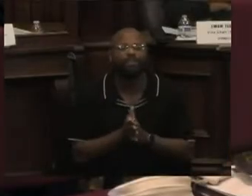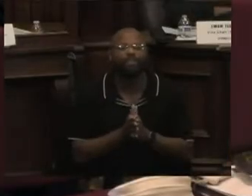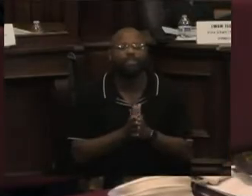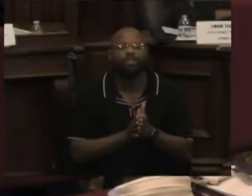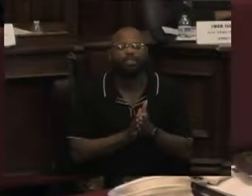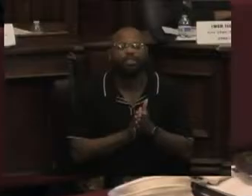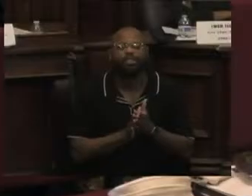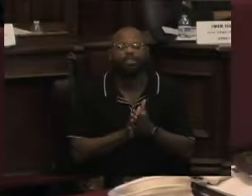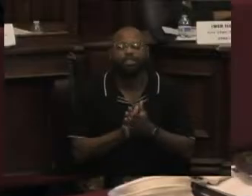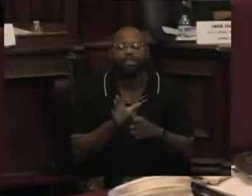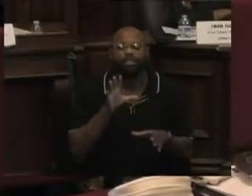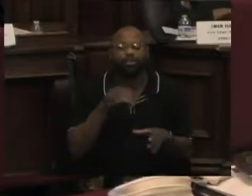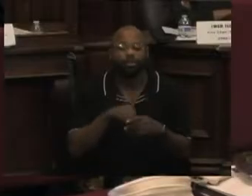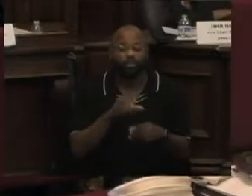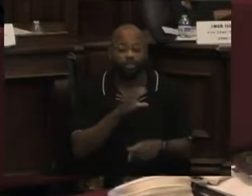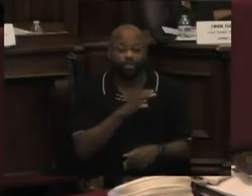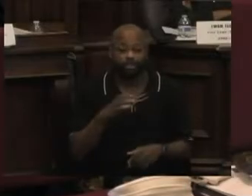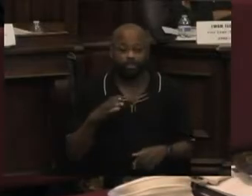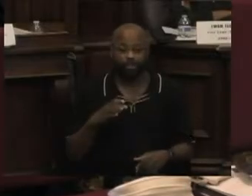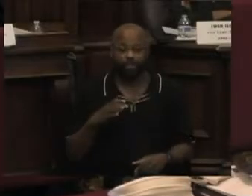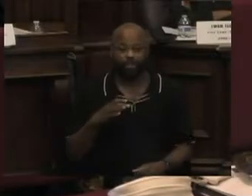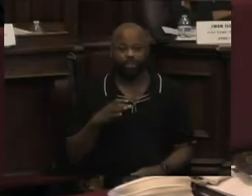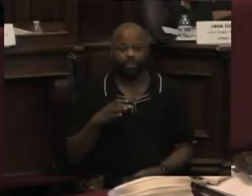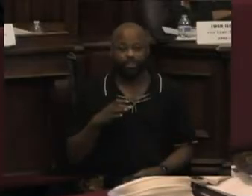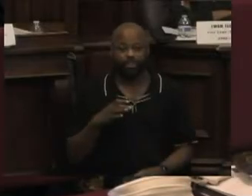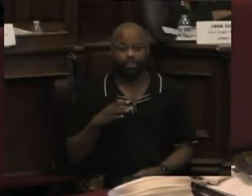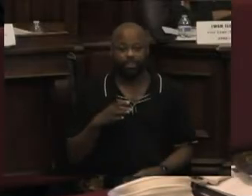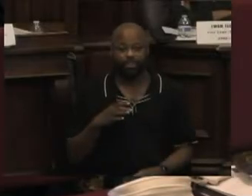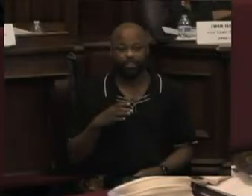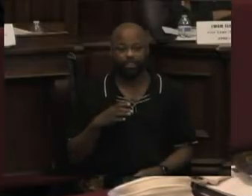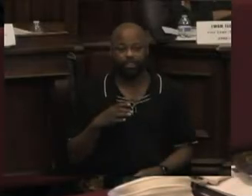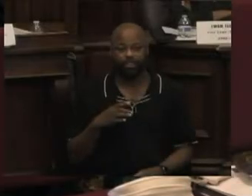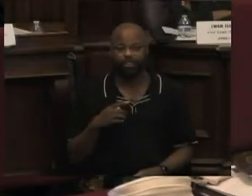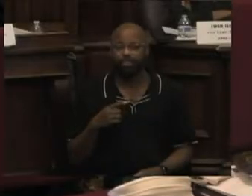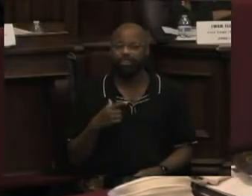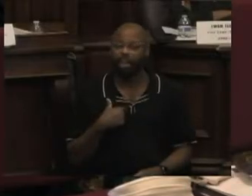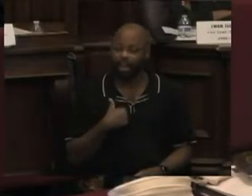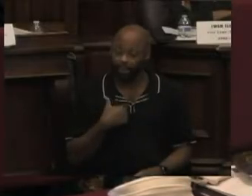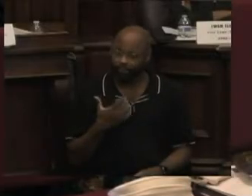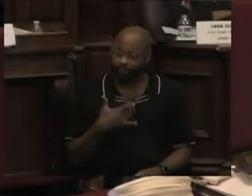know, so so I don't know, as